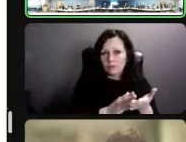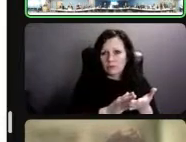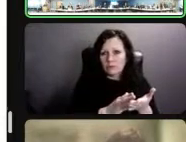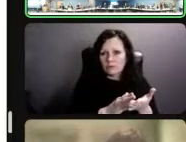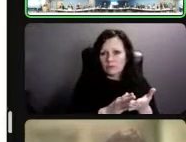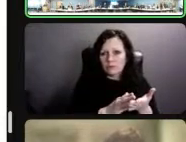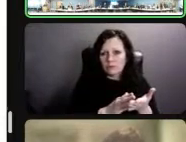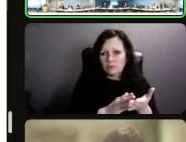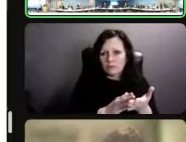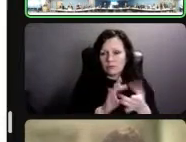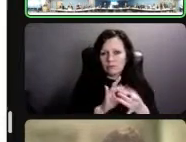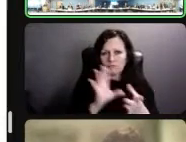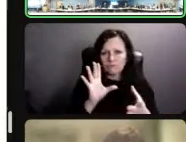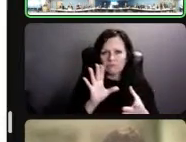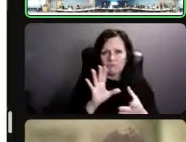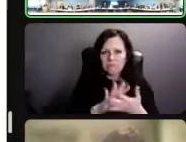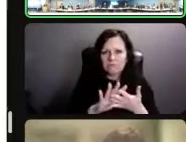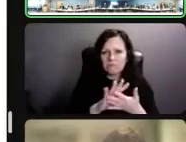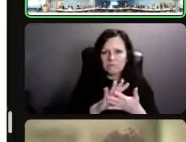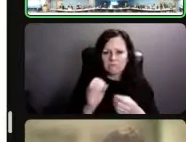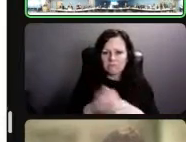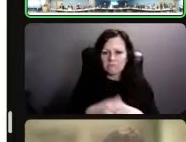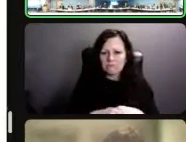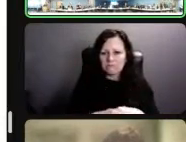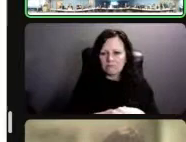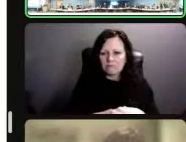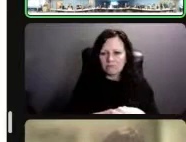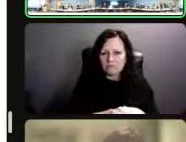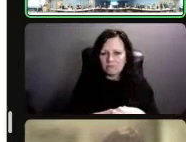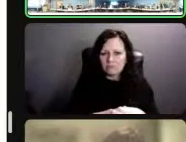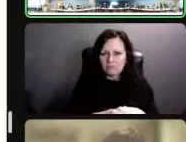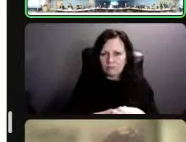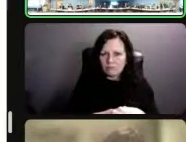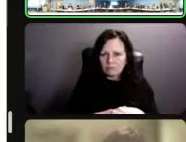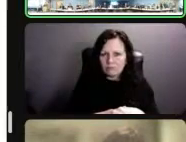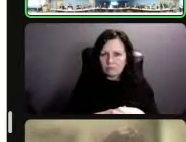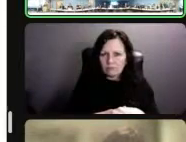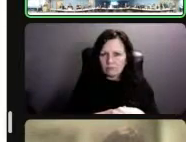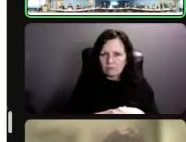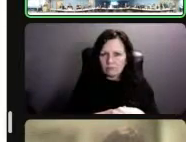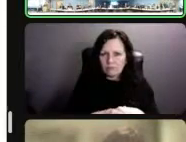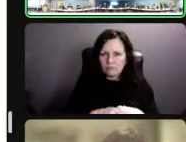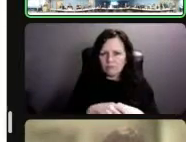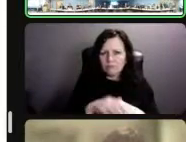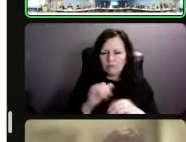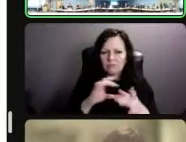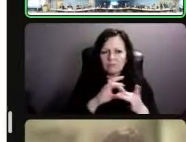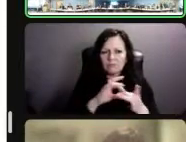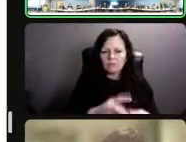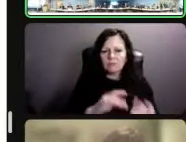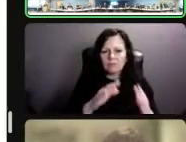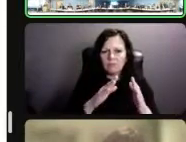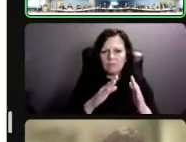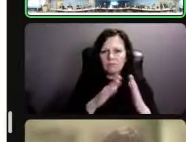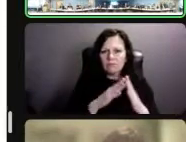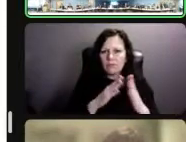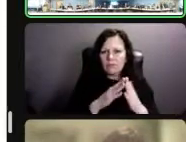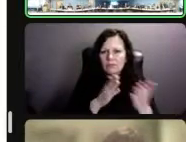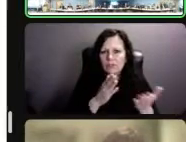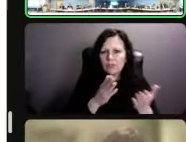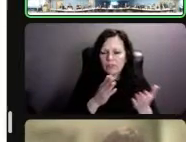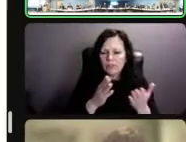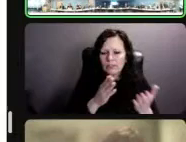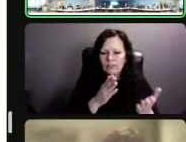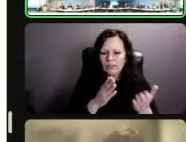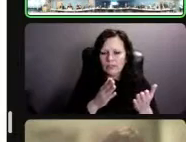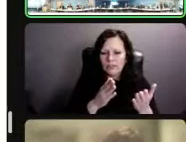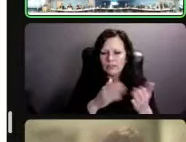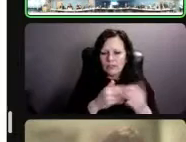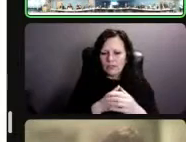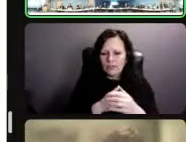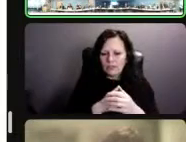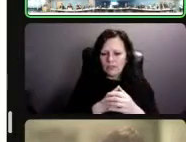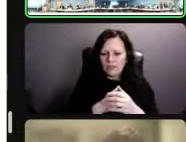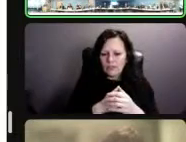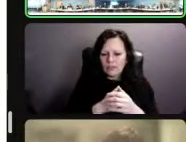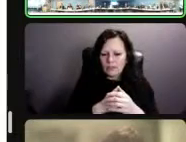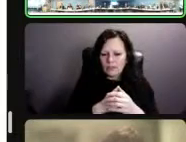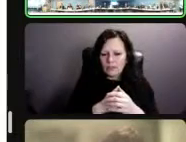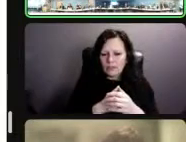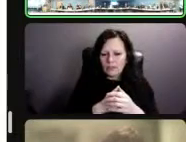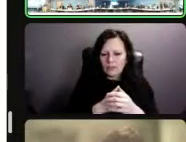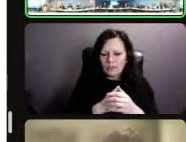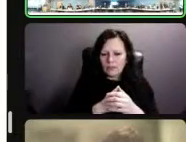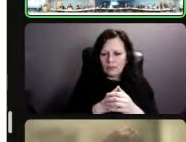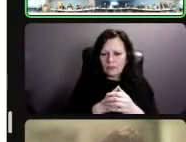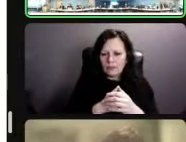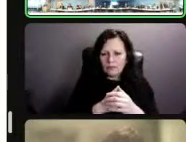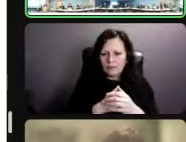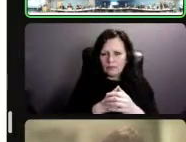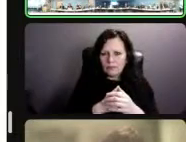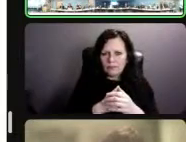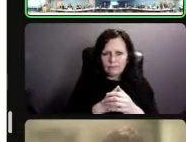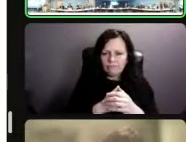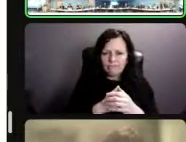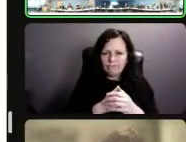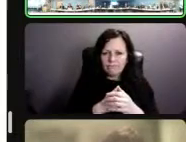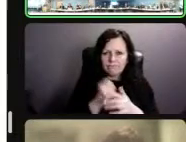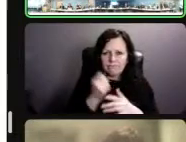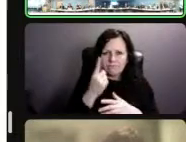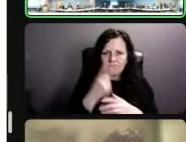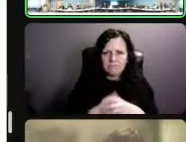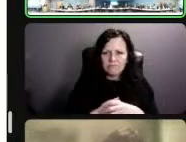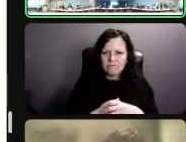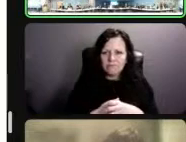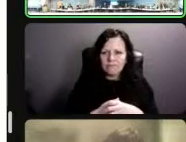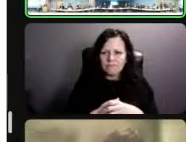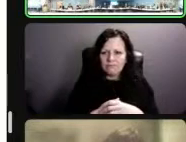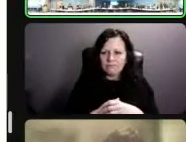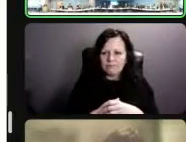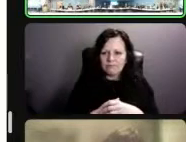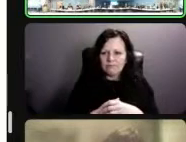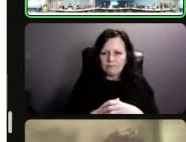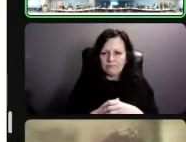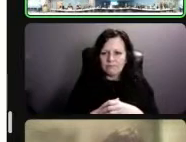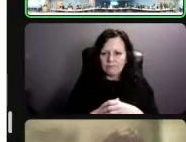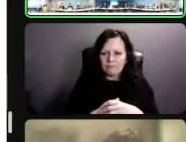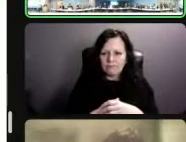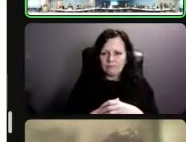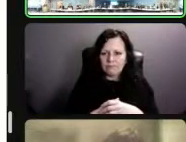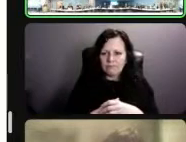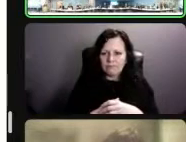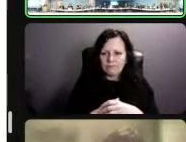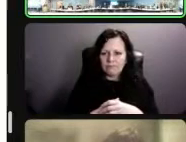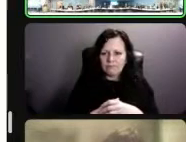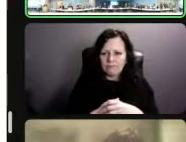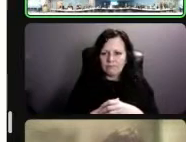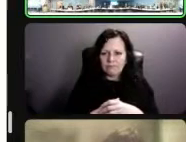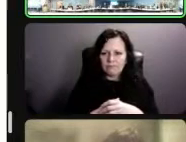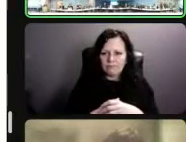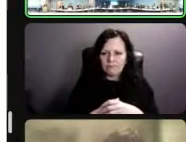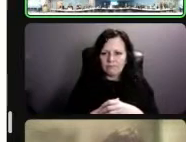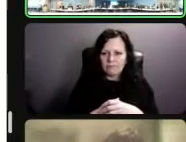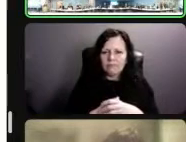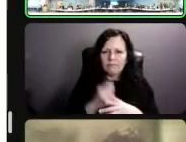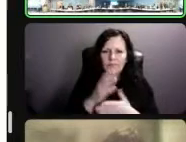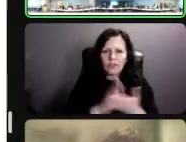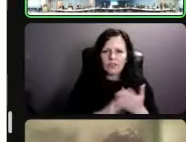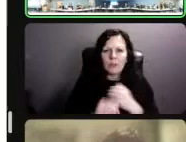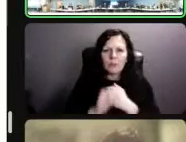YOU HAVE TO LET SOME LET'S SAY